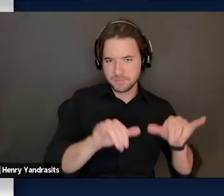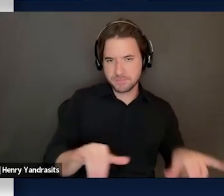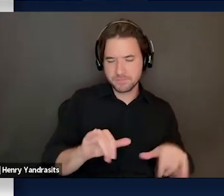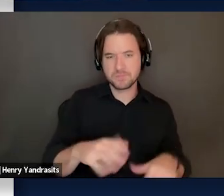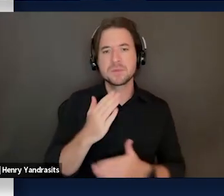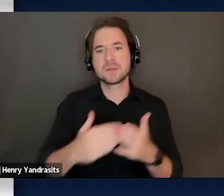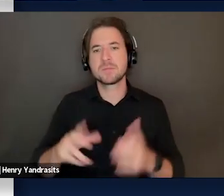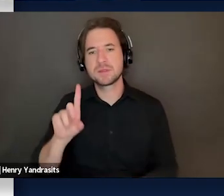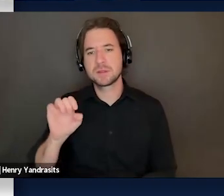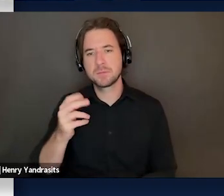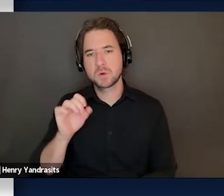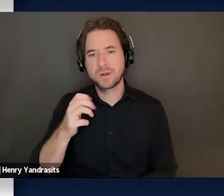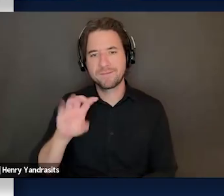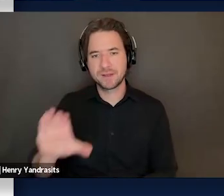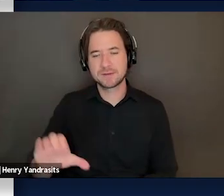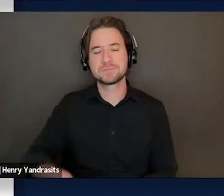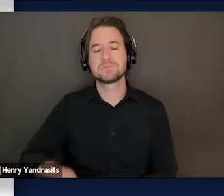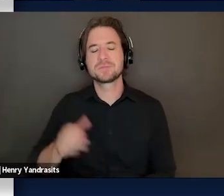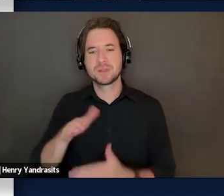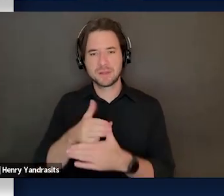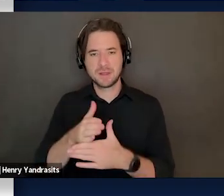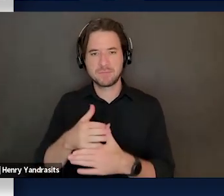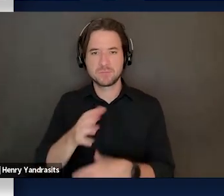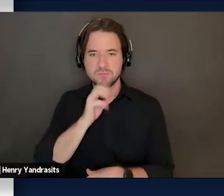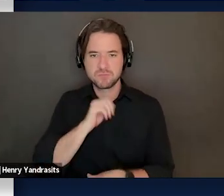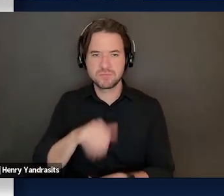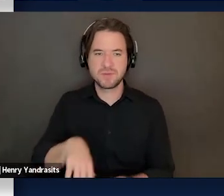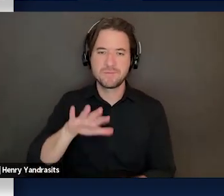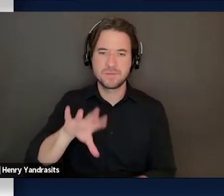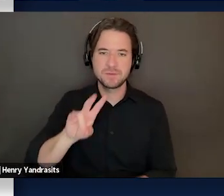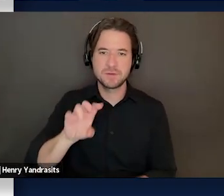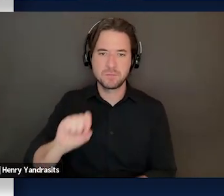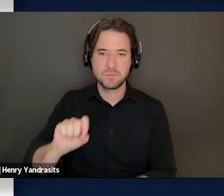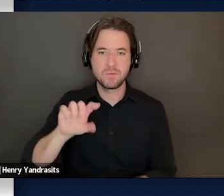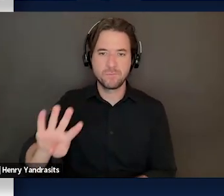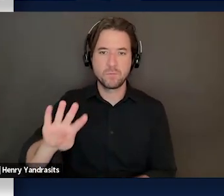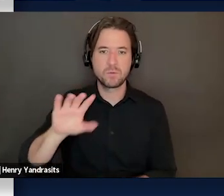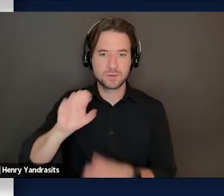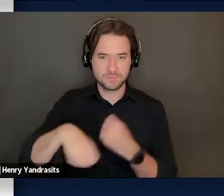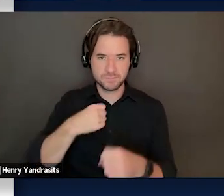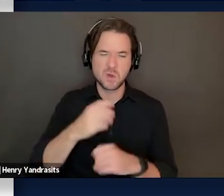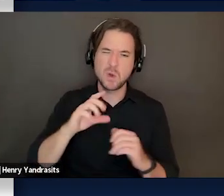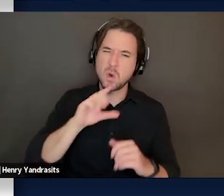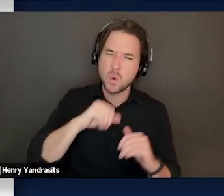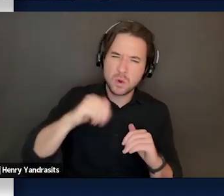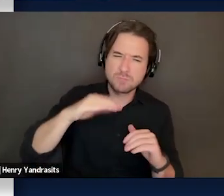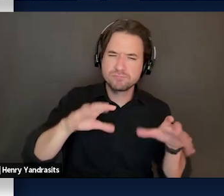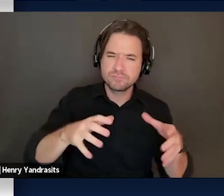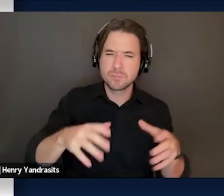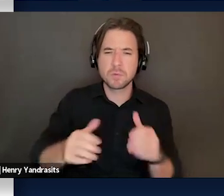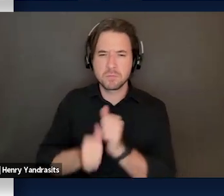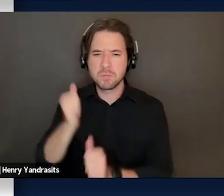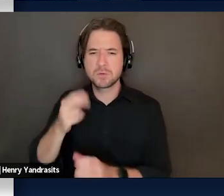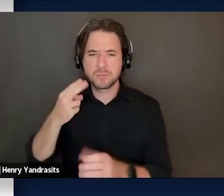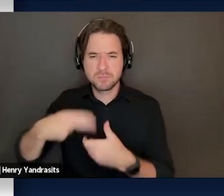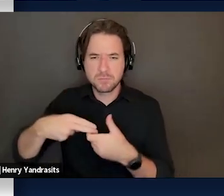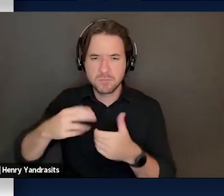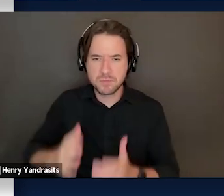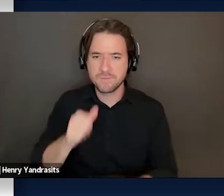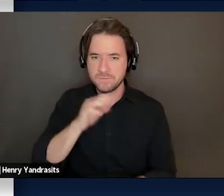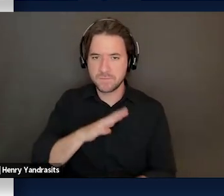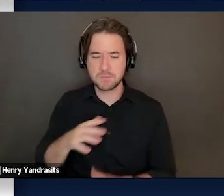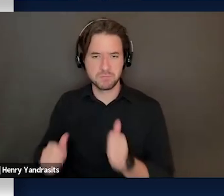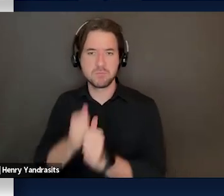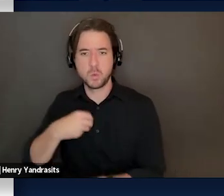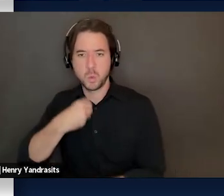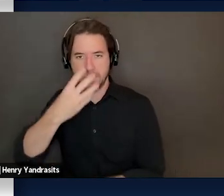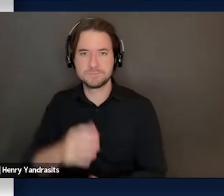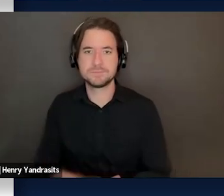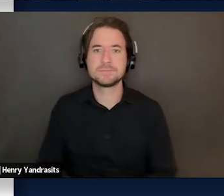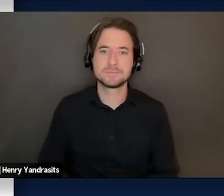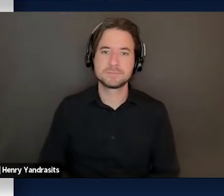Um, our average age was 54.7 years, so we were working with a little bit of an older population. The majority of our participants were female, and the majority of our participants were white.